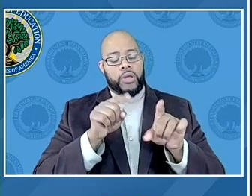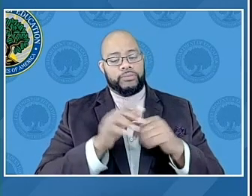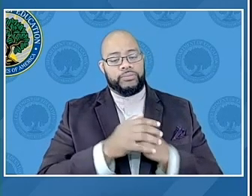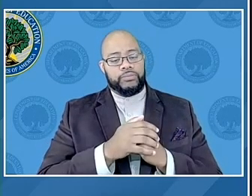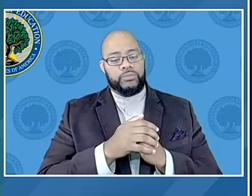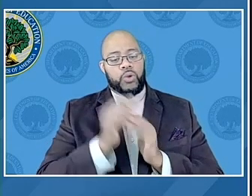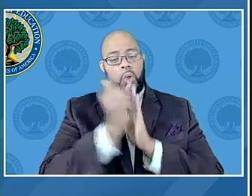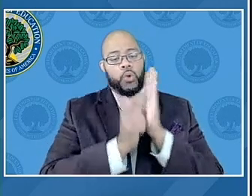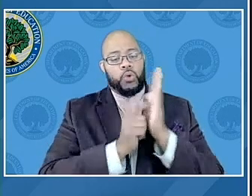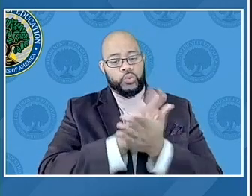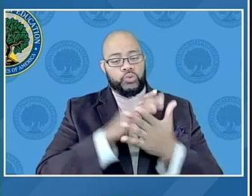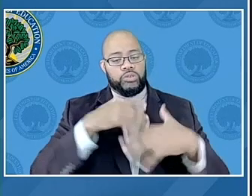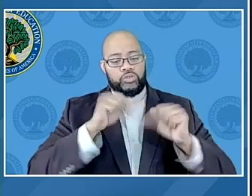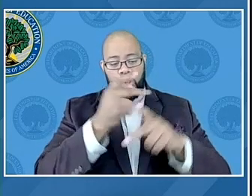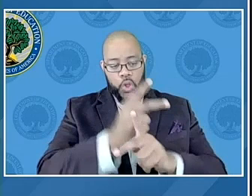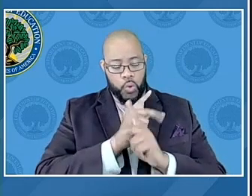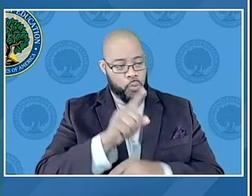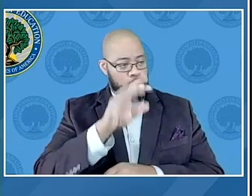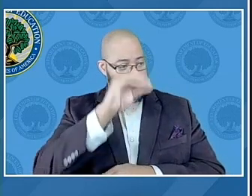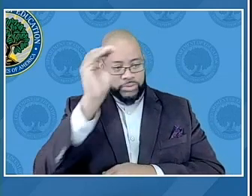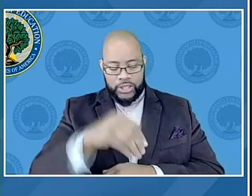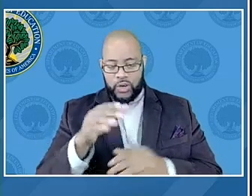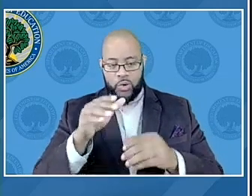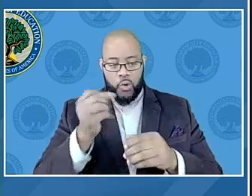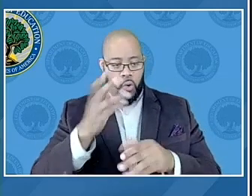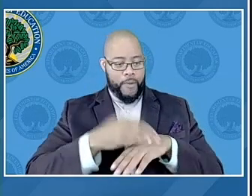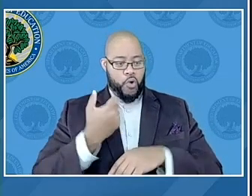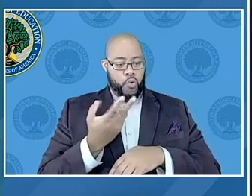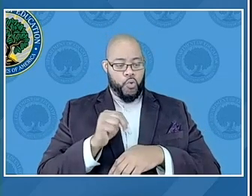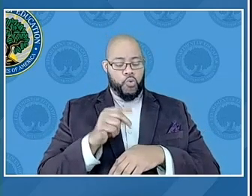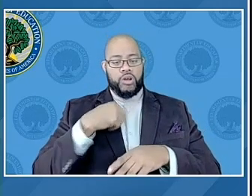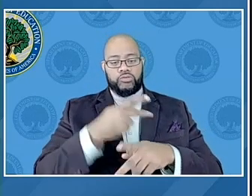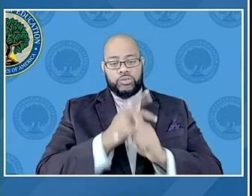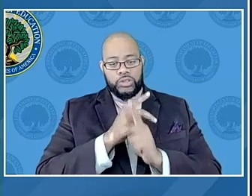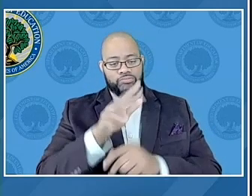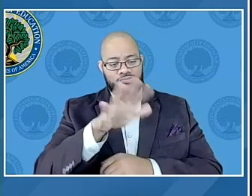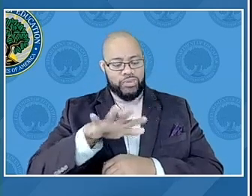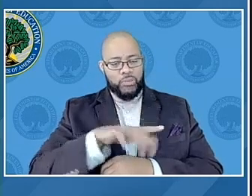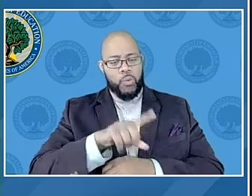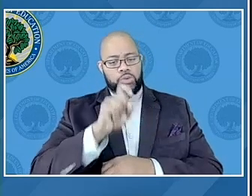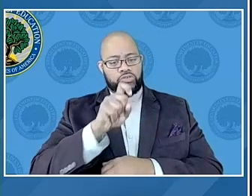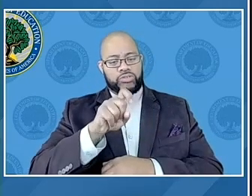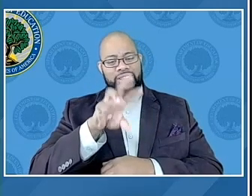I took out the loans 100 percent on my own, and I took out approximately $160,000